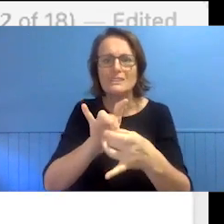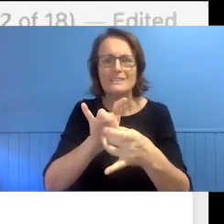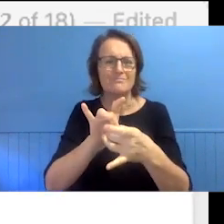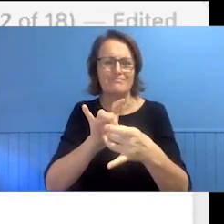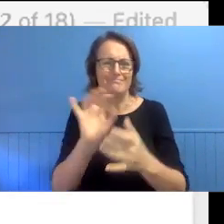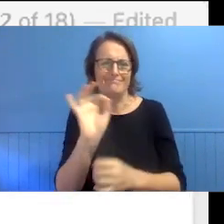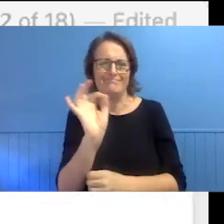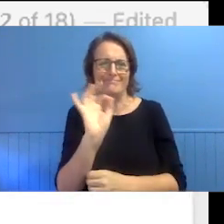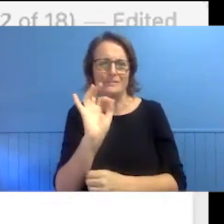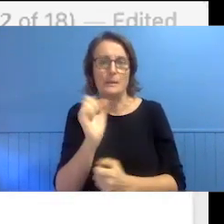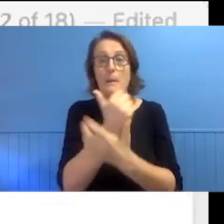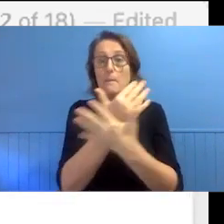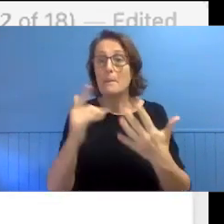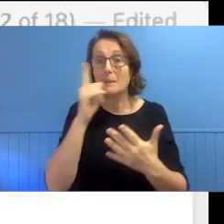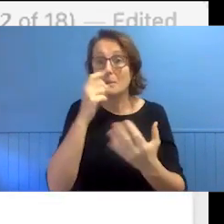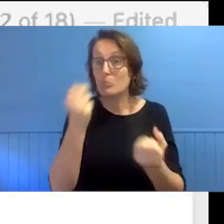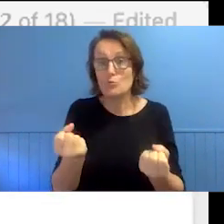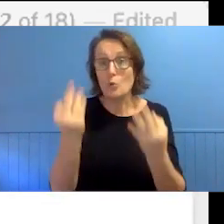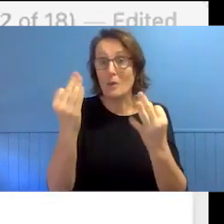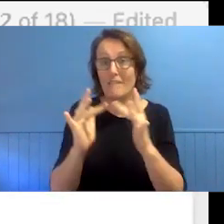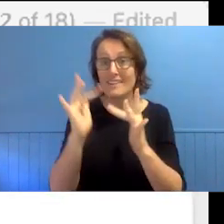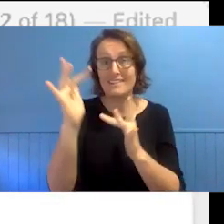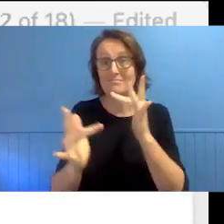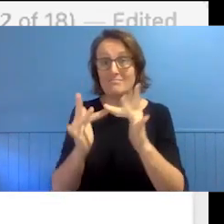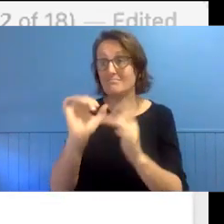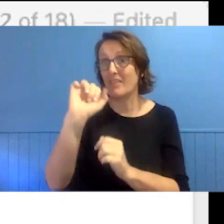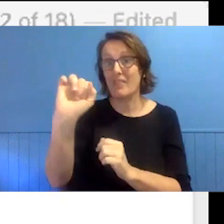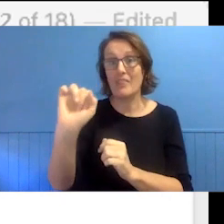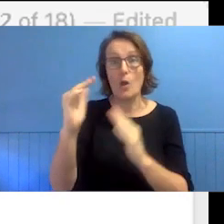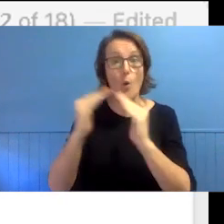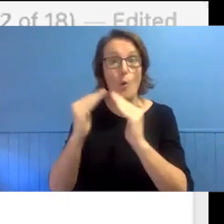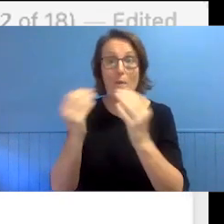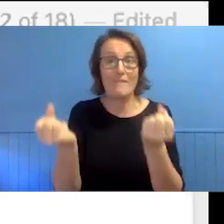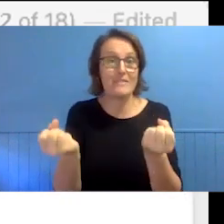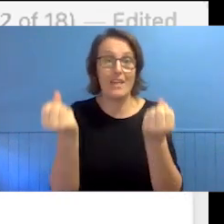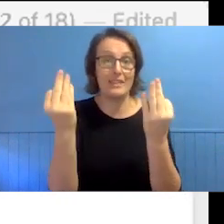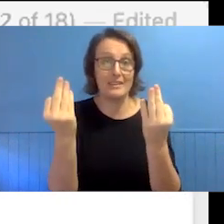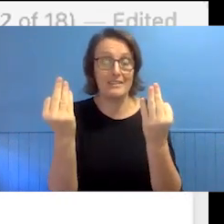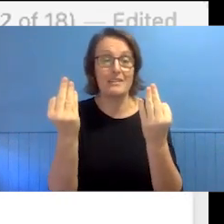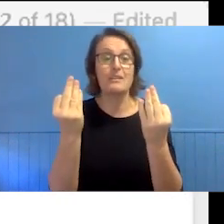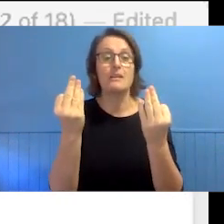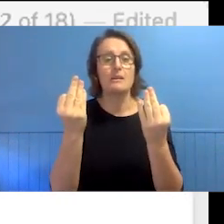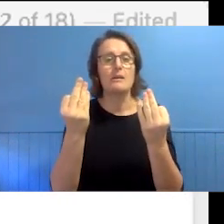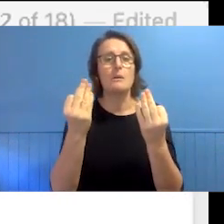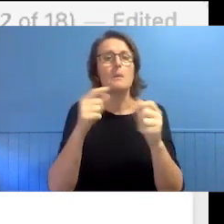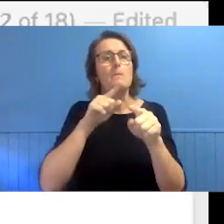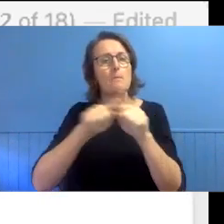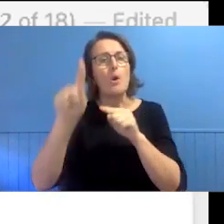internet at home ment although the proportion of Australians who are online is growing, it has sort of plateaued in recent years and across